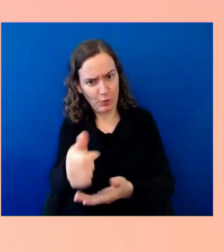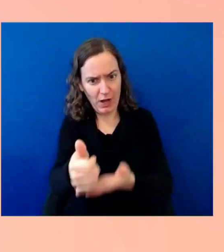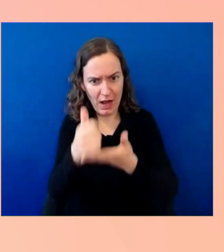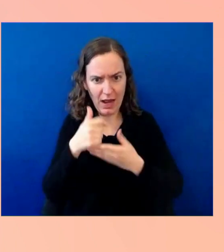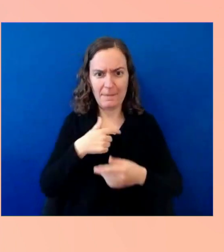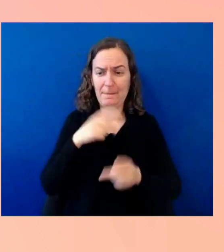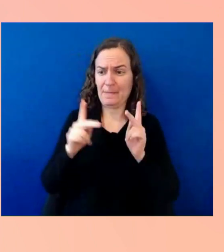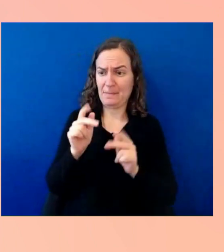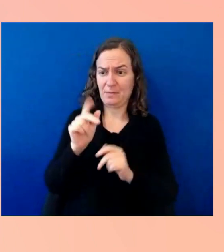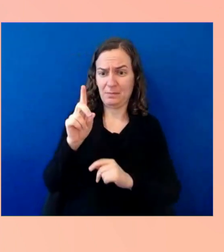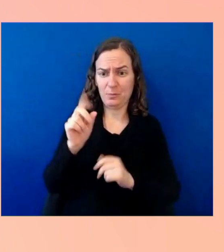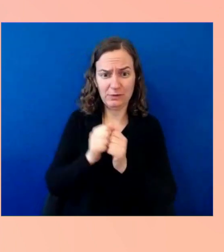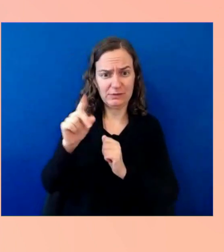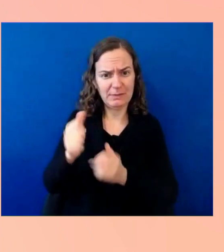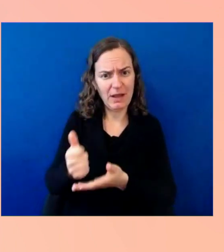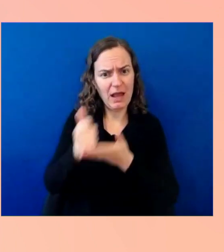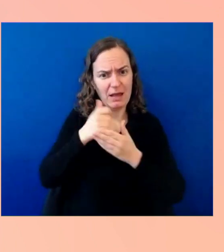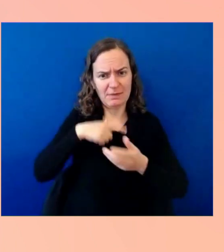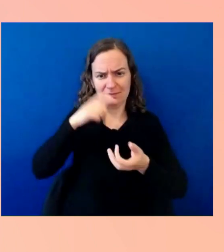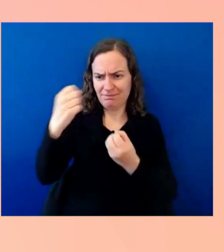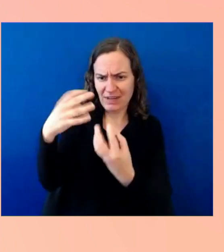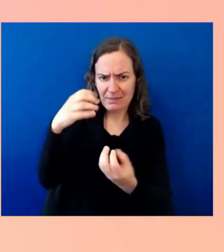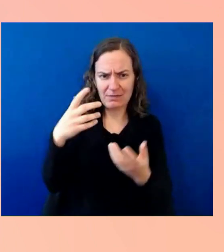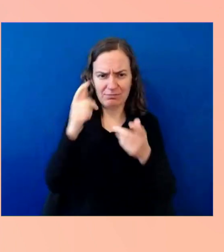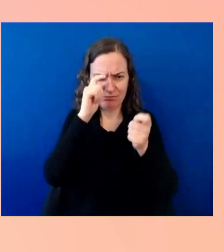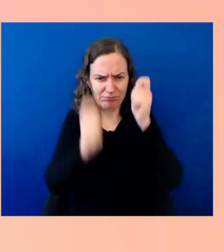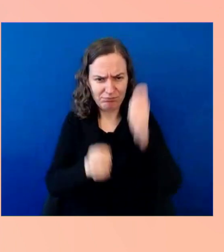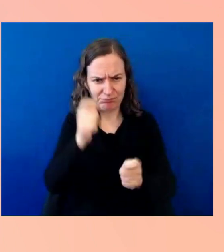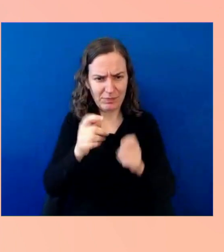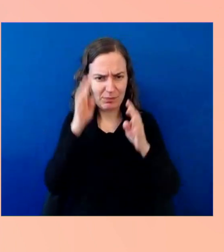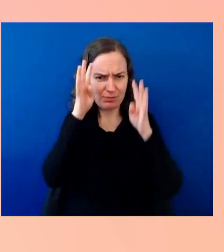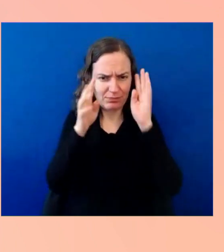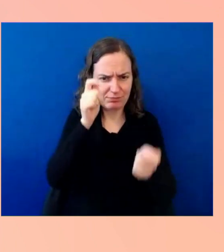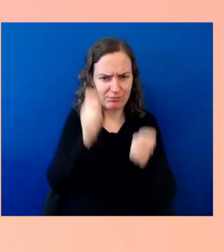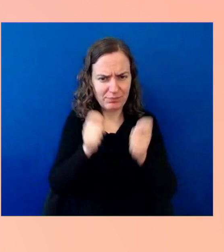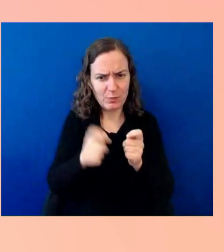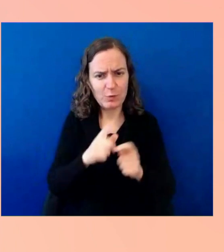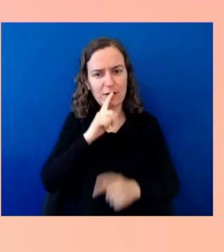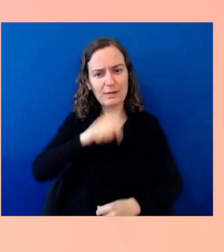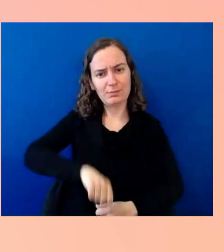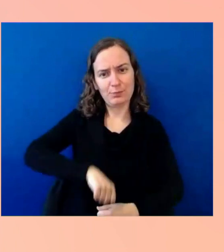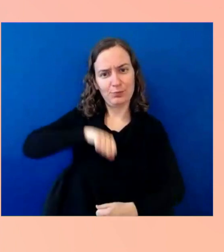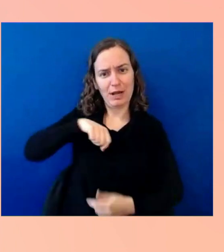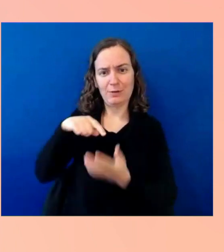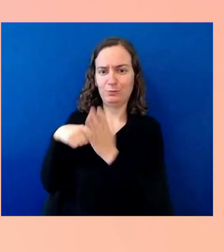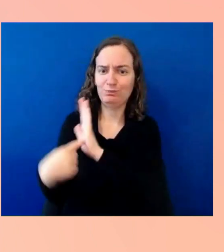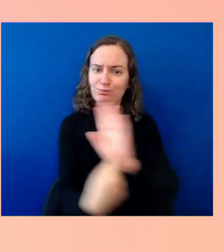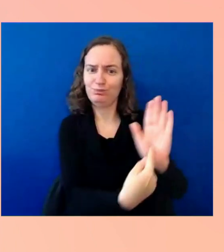Now let's explore a few of these features. Live Captions, Voice Access and Narrator.